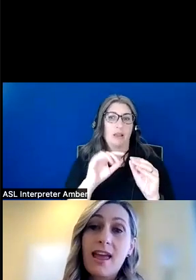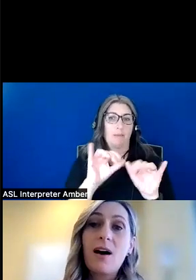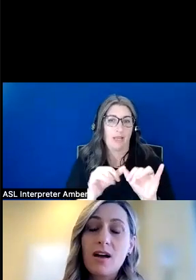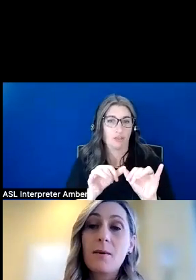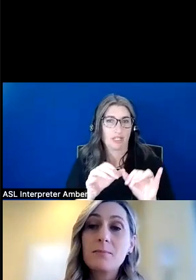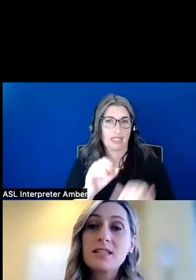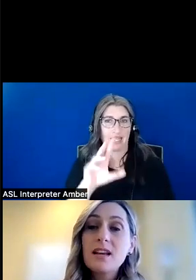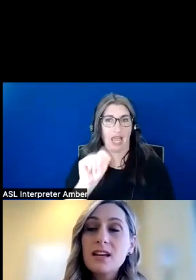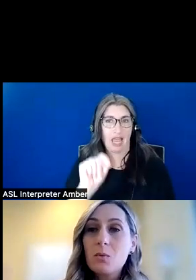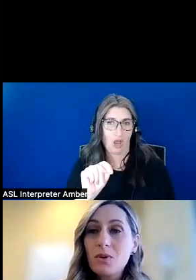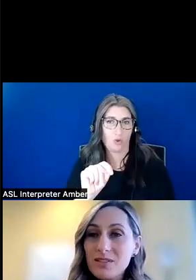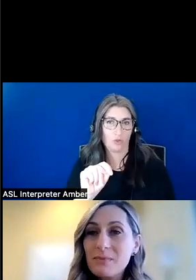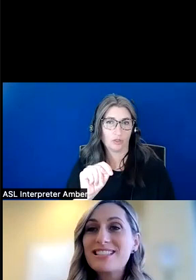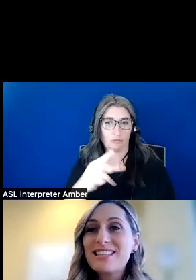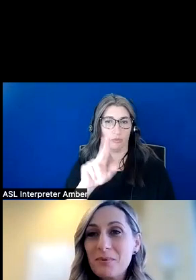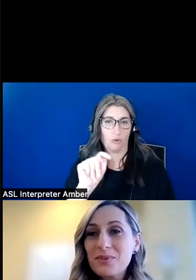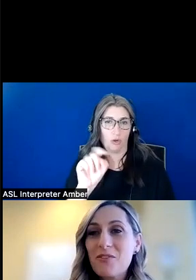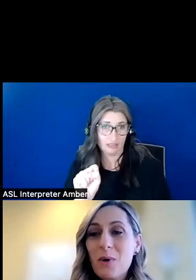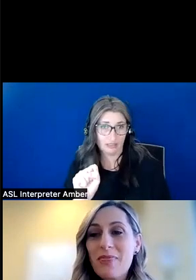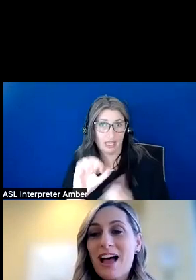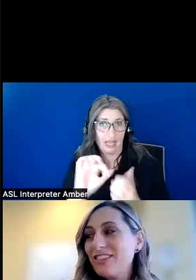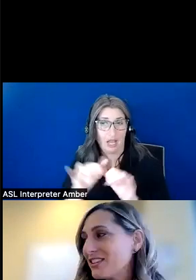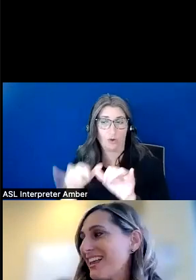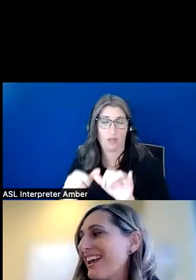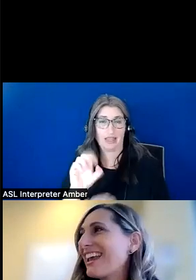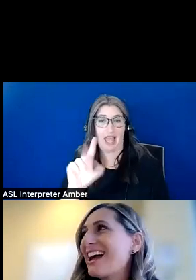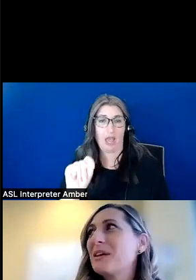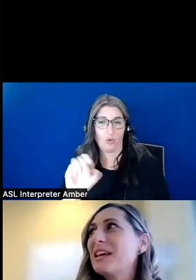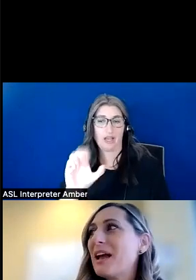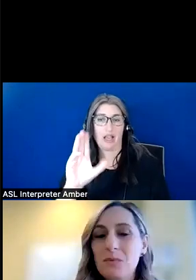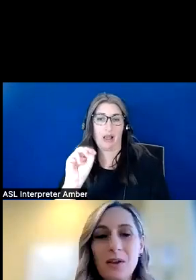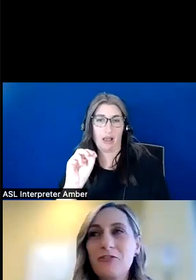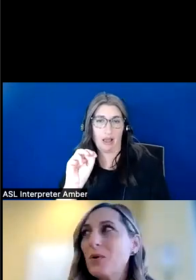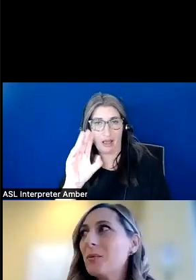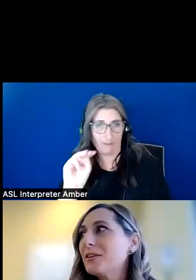and the outcomes, so we'll give some examples of what that looks like as we go forward.